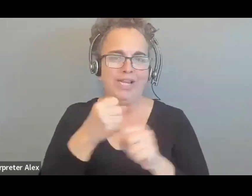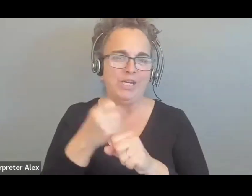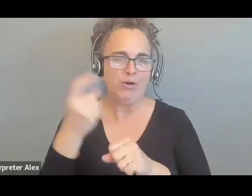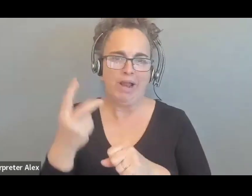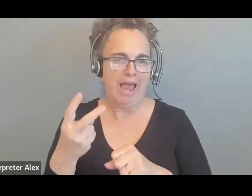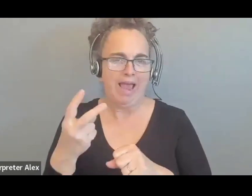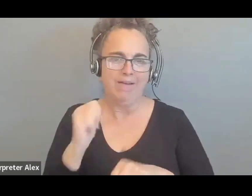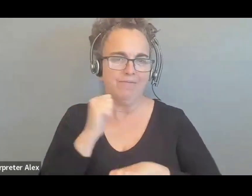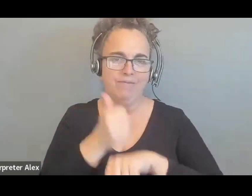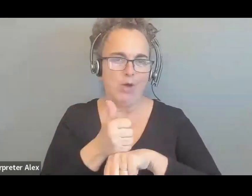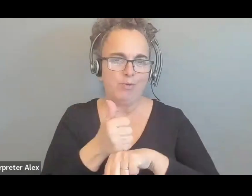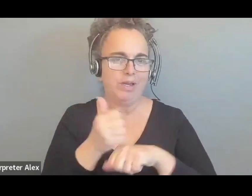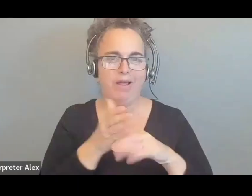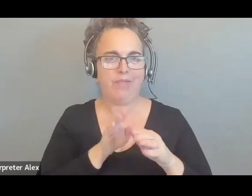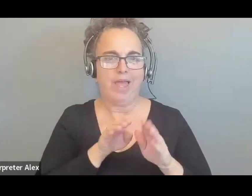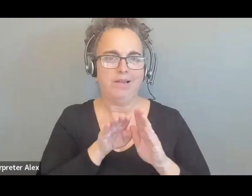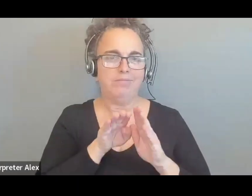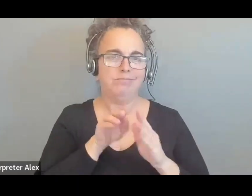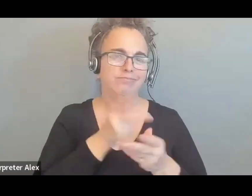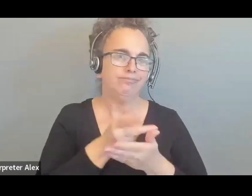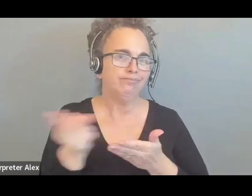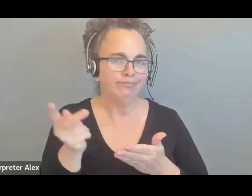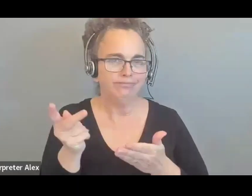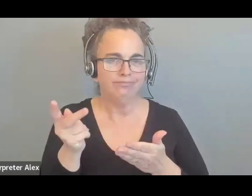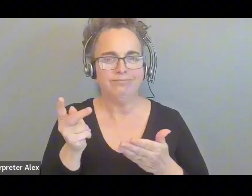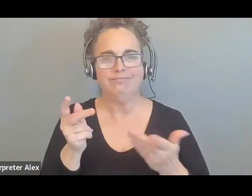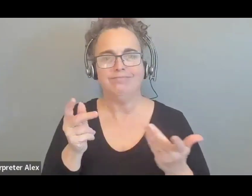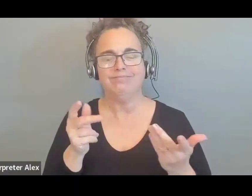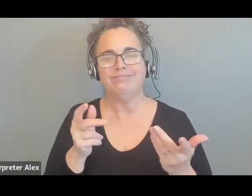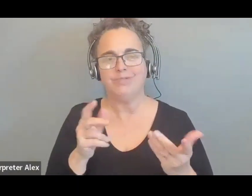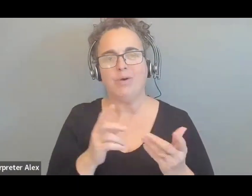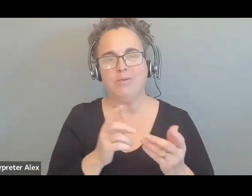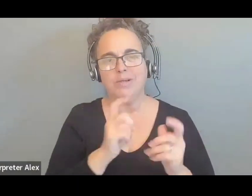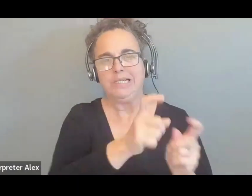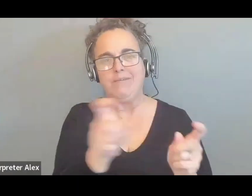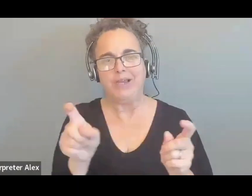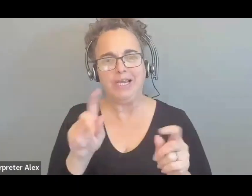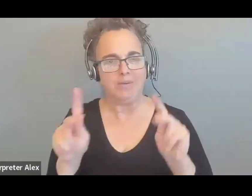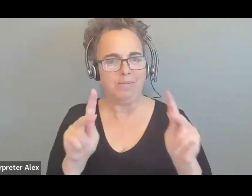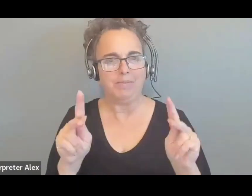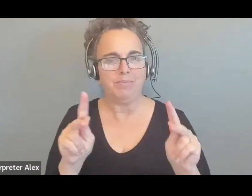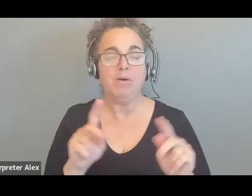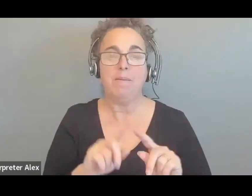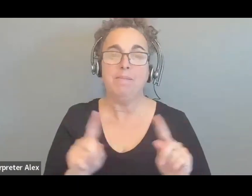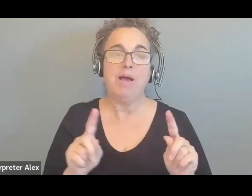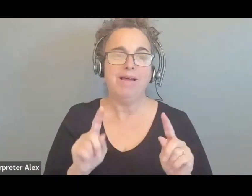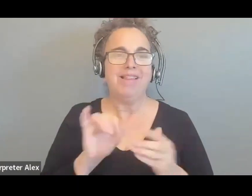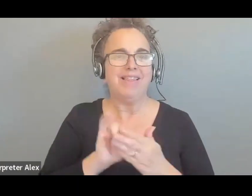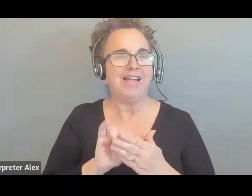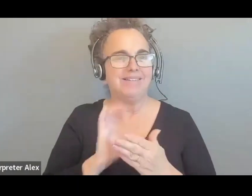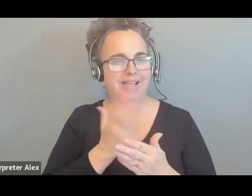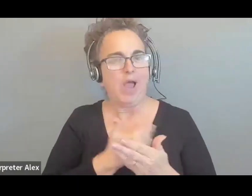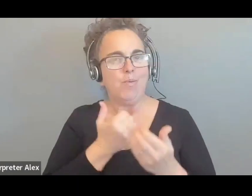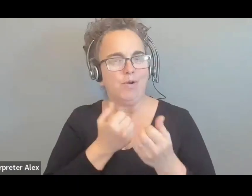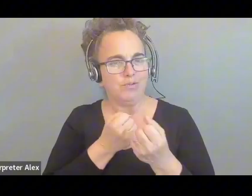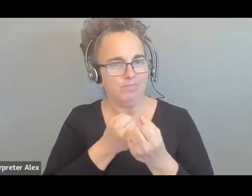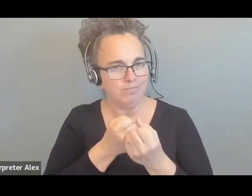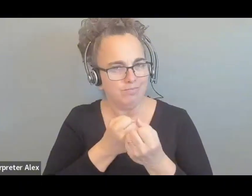or two years after they're founded and and in the hands of people. So that's kind of our focus a little bit later stage and supporting supporting startups.